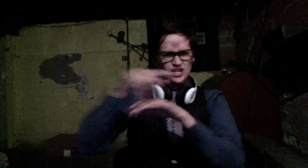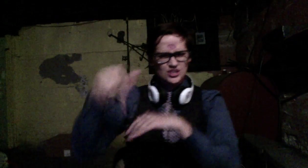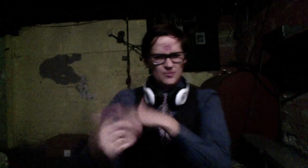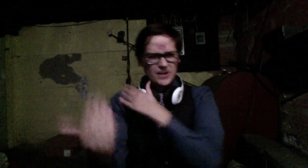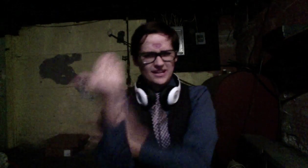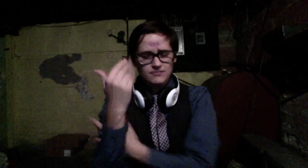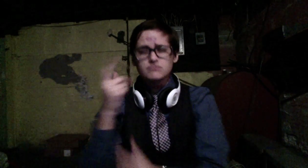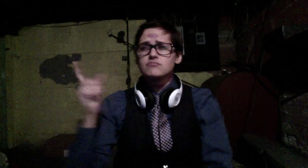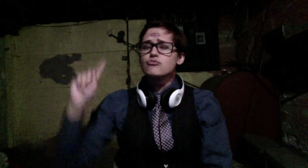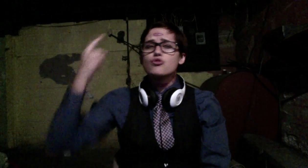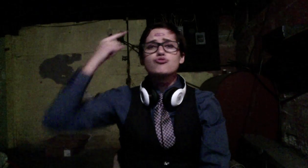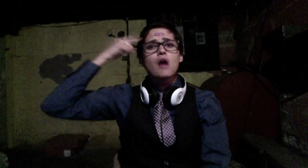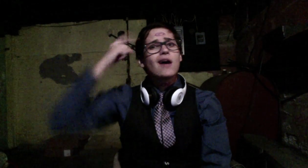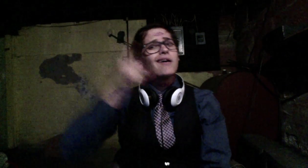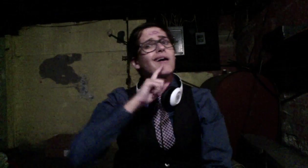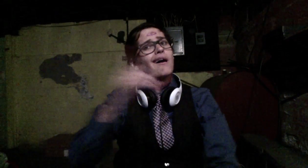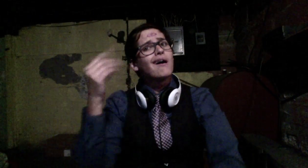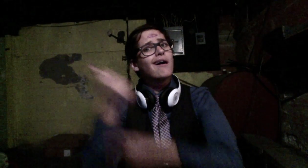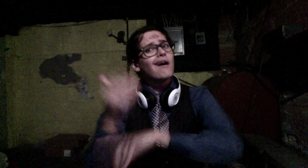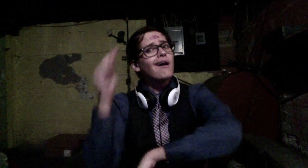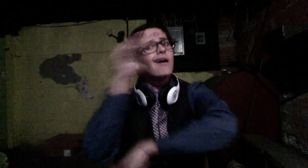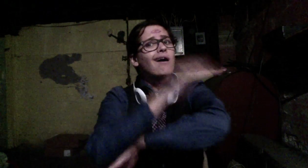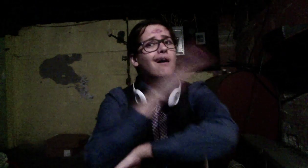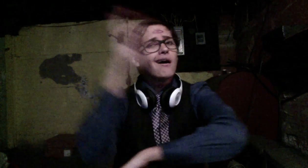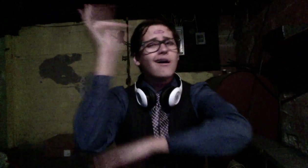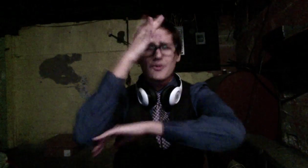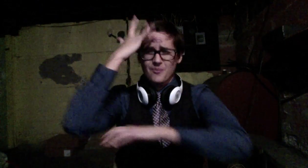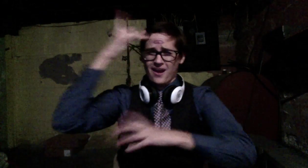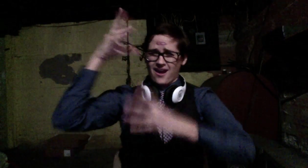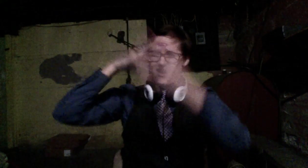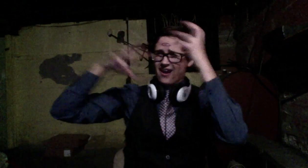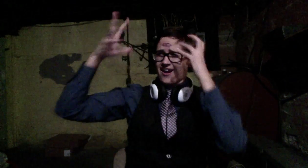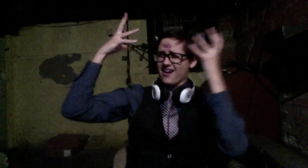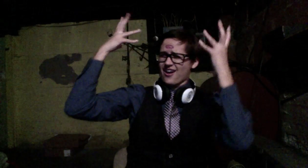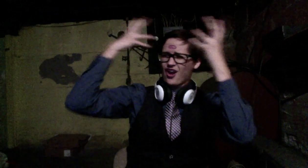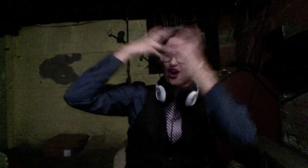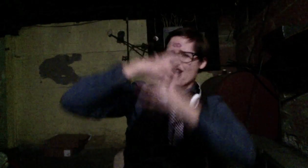THIS MORNING HE FIRST THINK ITSELF ACTUALLY EVENING WHY? CLOUD DARK